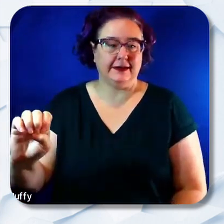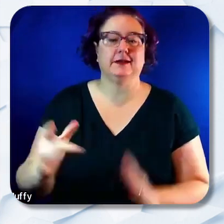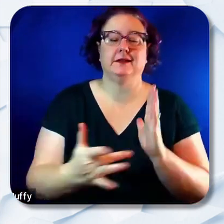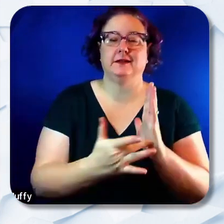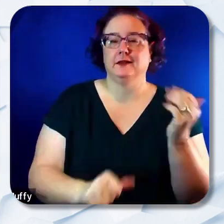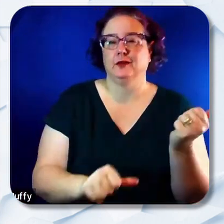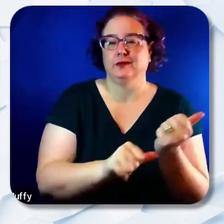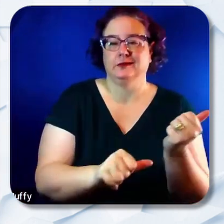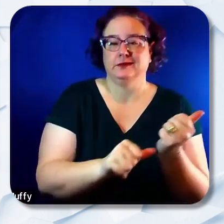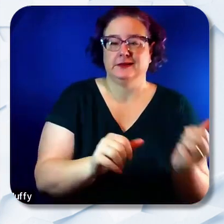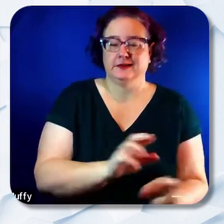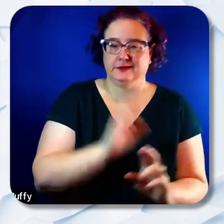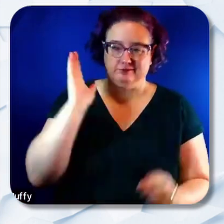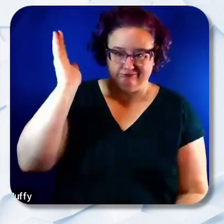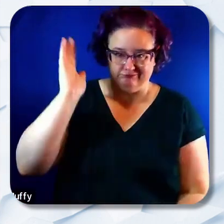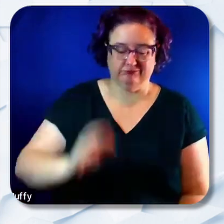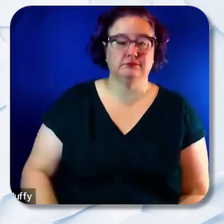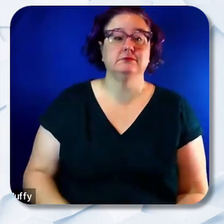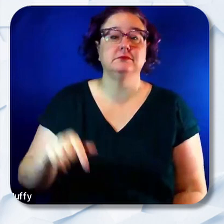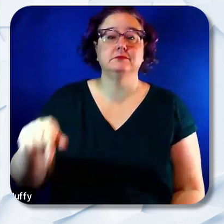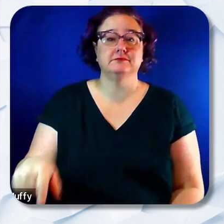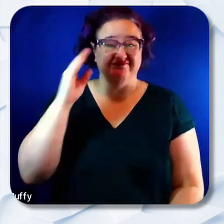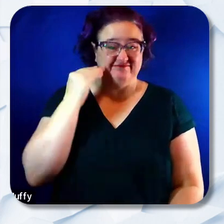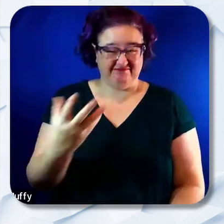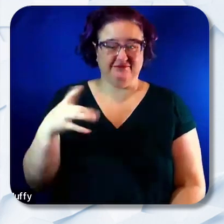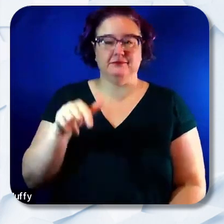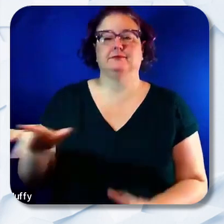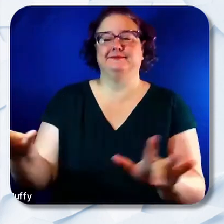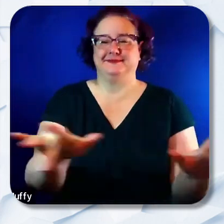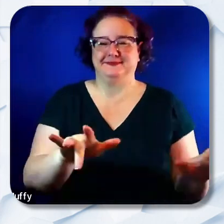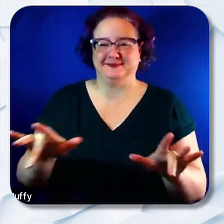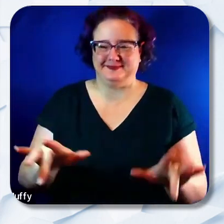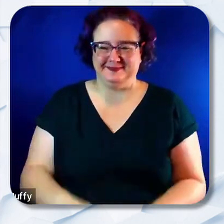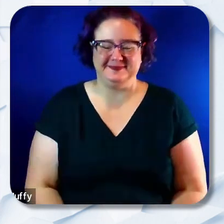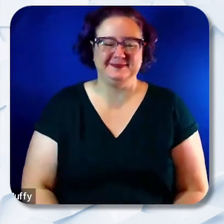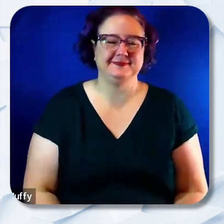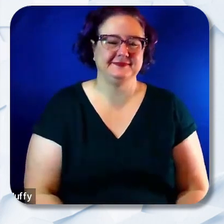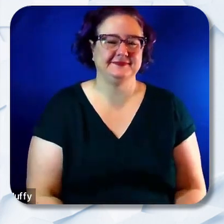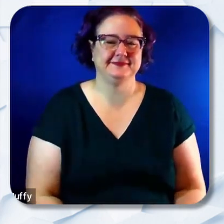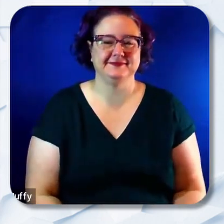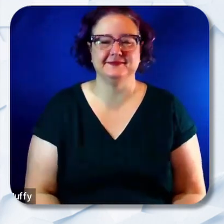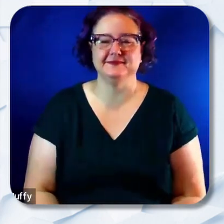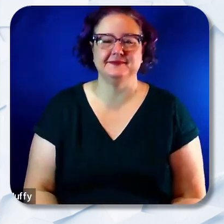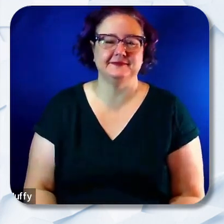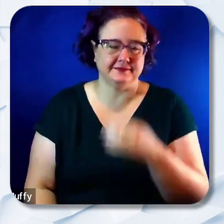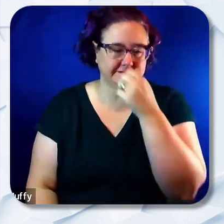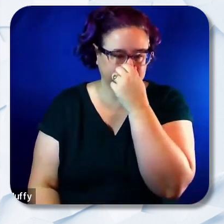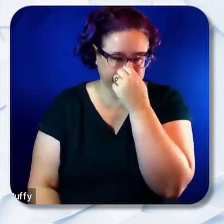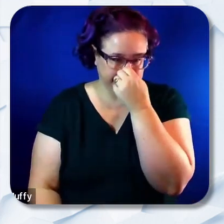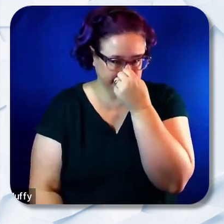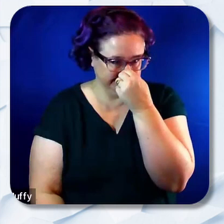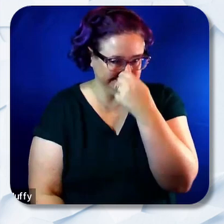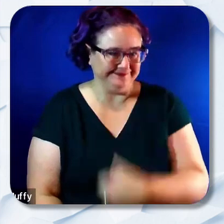Please note that this webinar is being recorded.